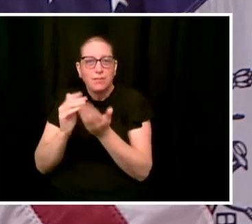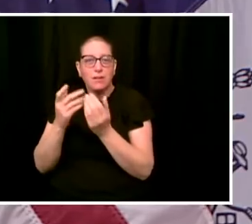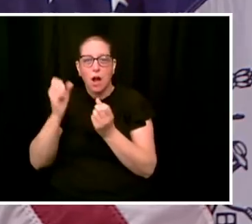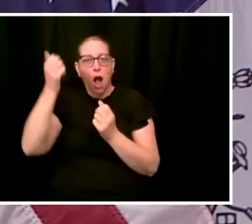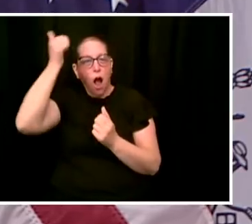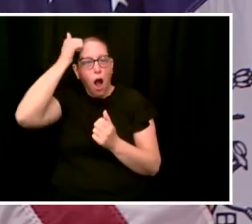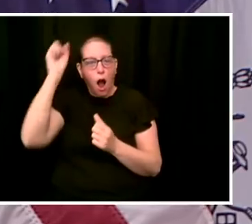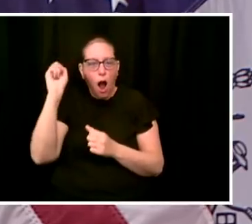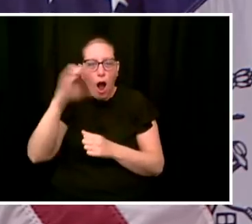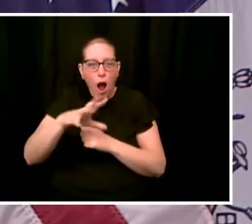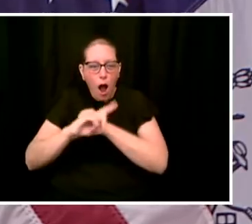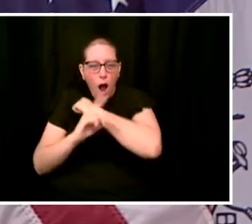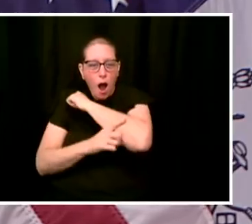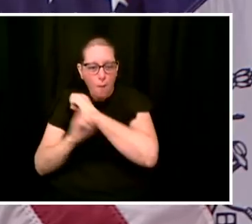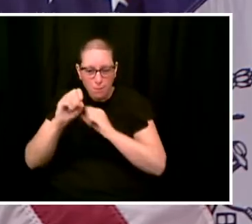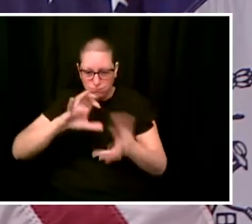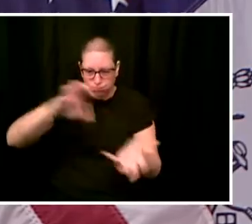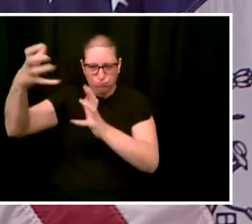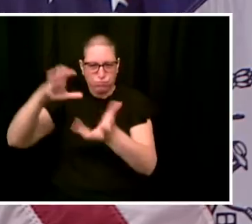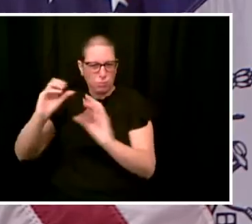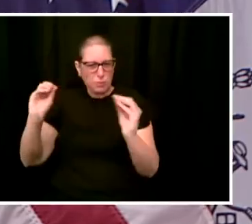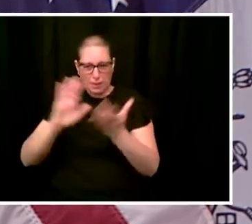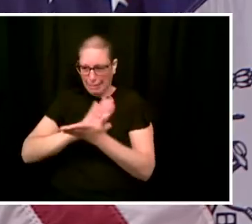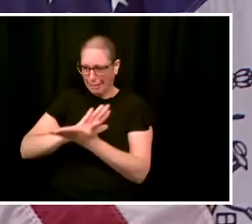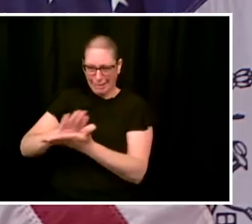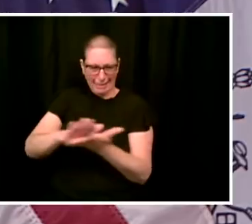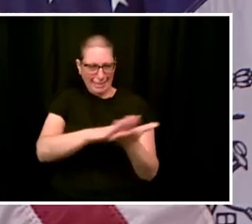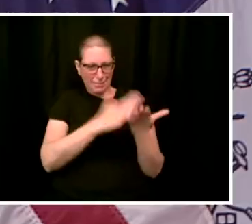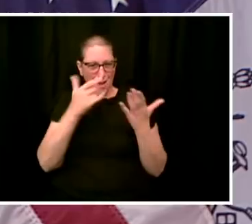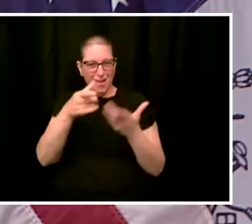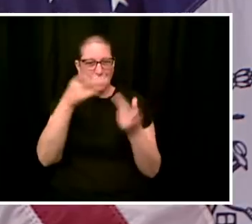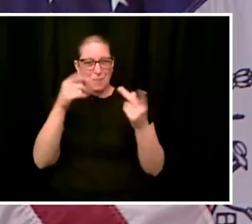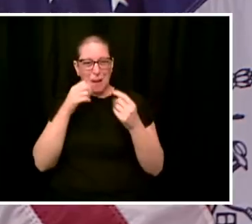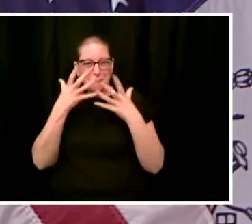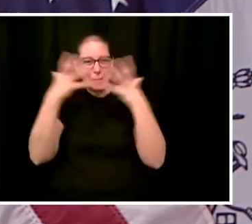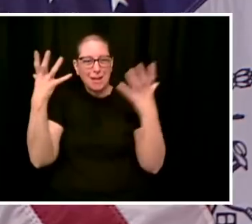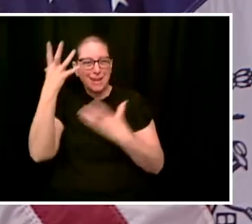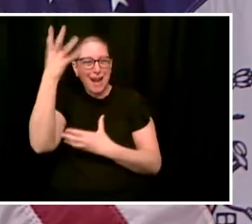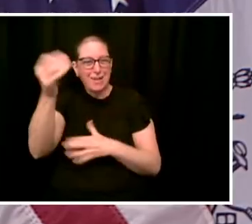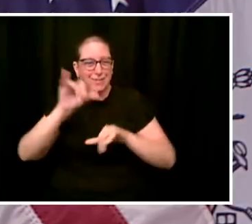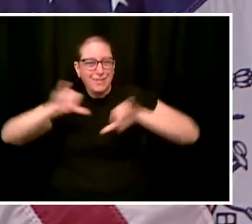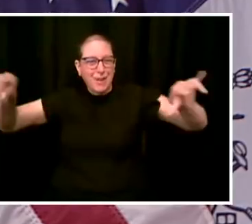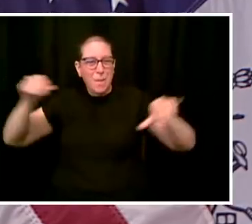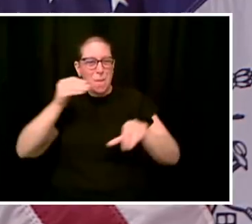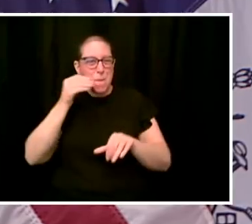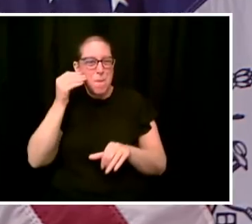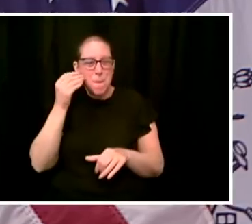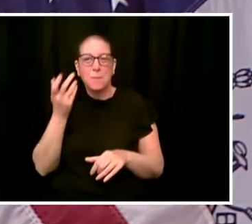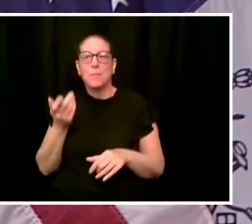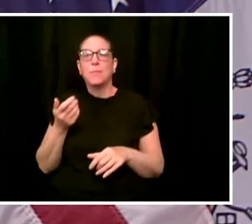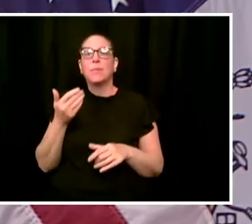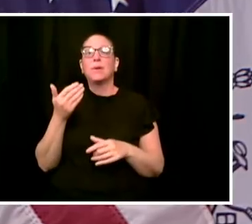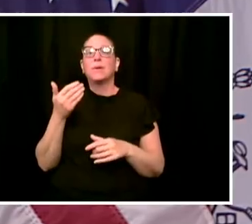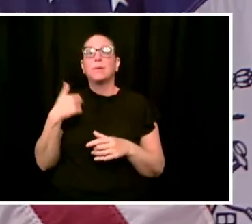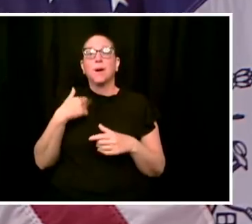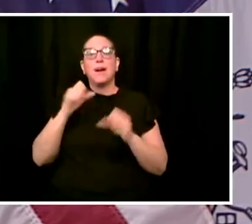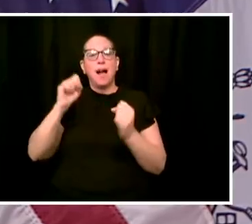LITTER, THERE WAS SO MUCH LESS FIFTH, THAT WE COULD BE OKAY WITH A LOT LESS.